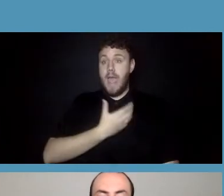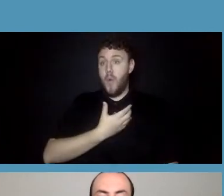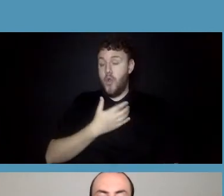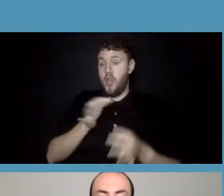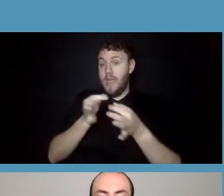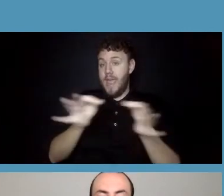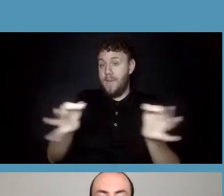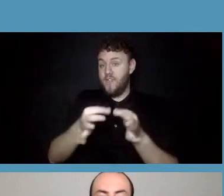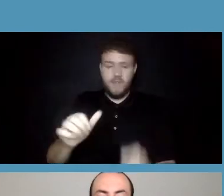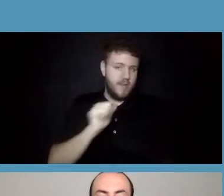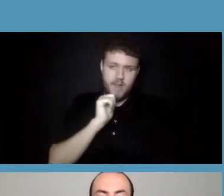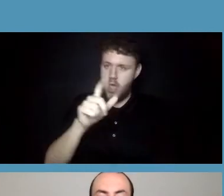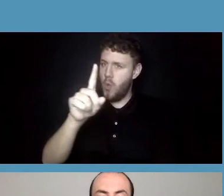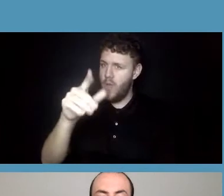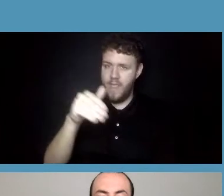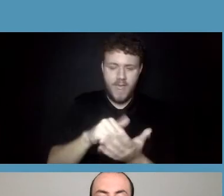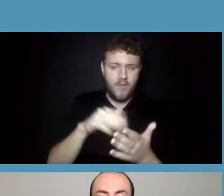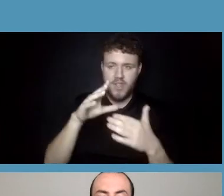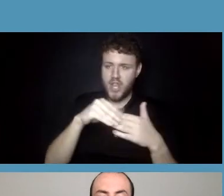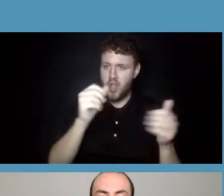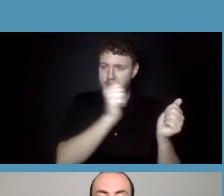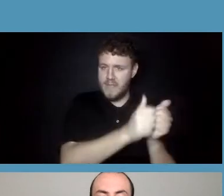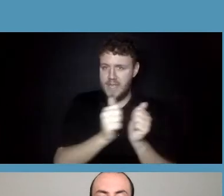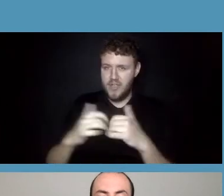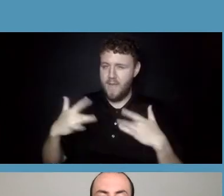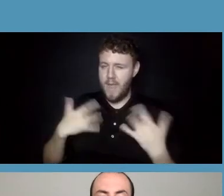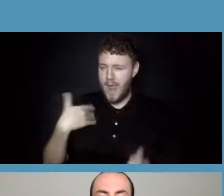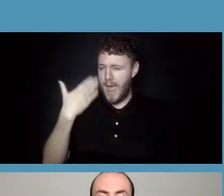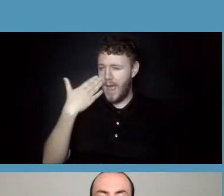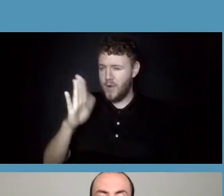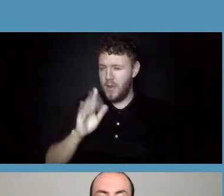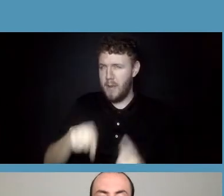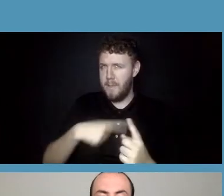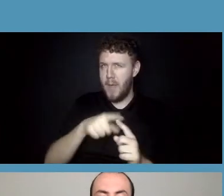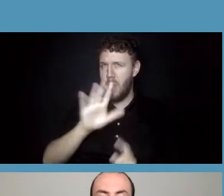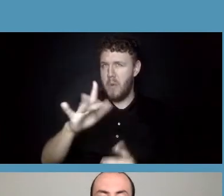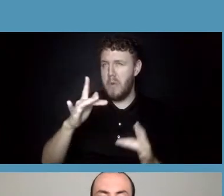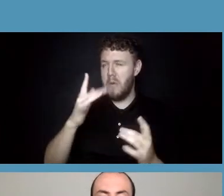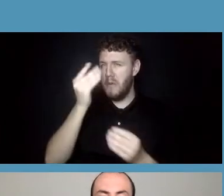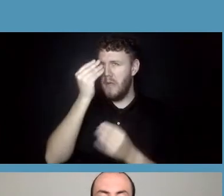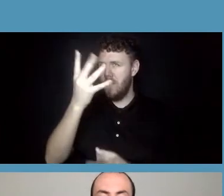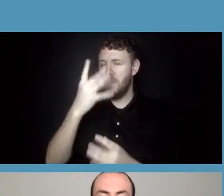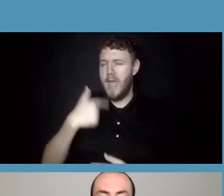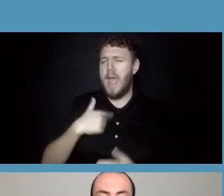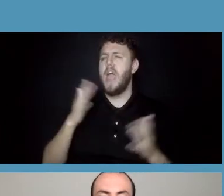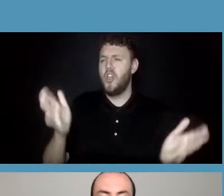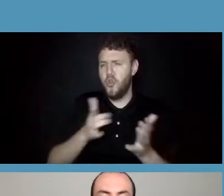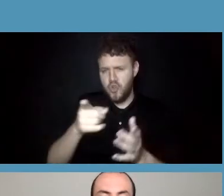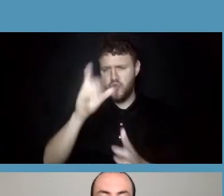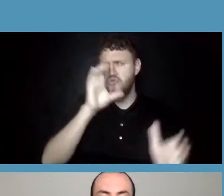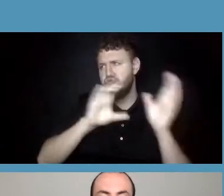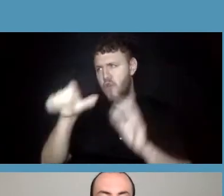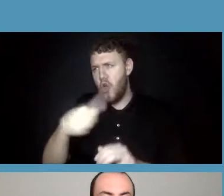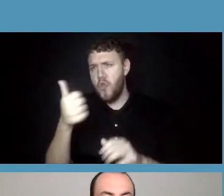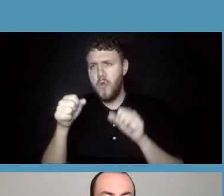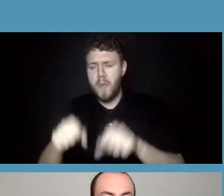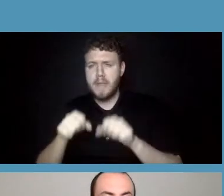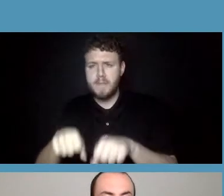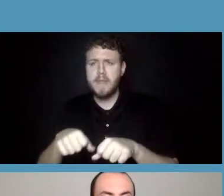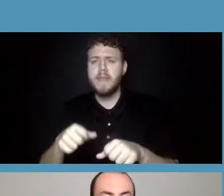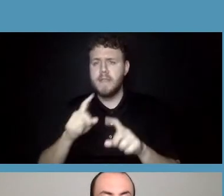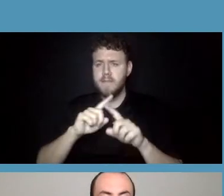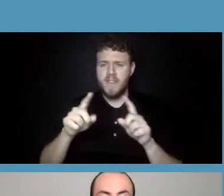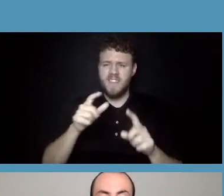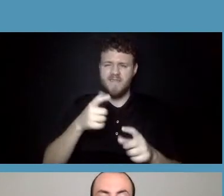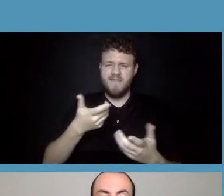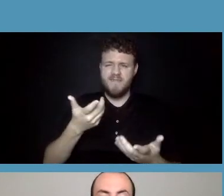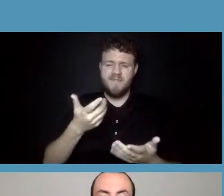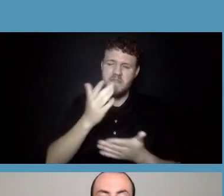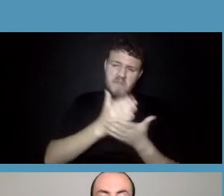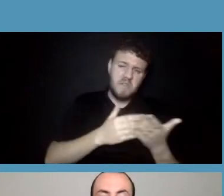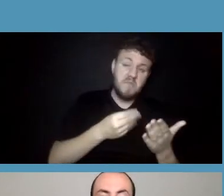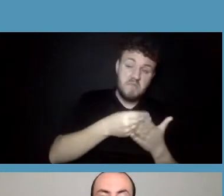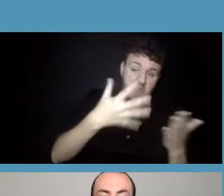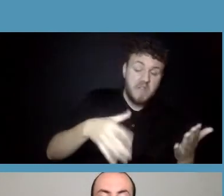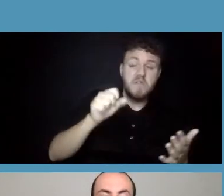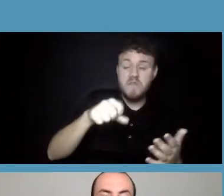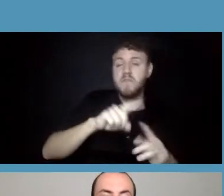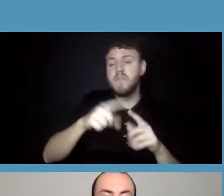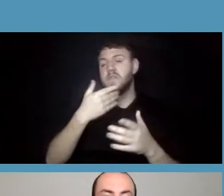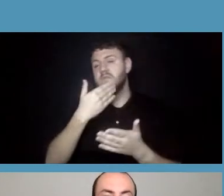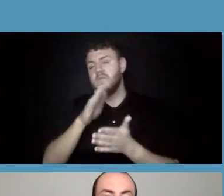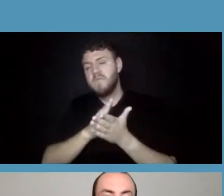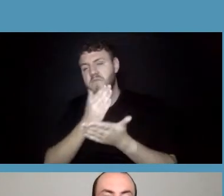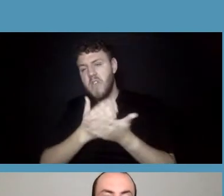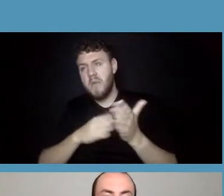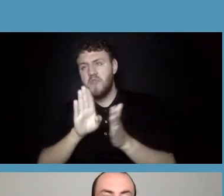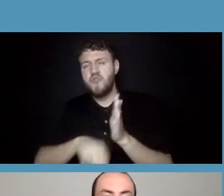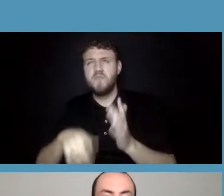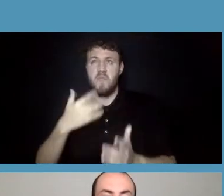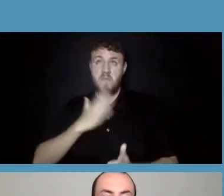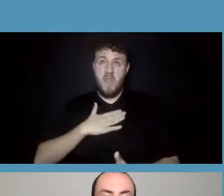I'm not sure where your finding that information, so I encourage you to look around. For our captions it is around $100